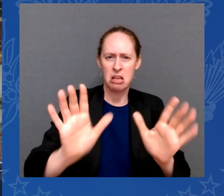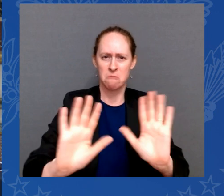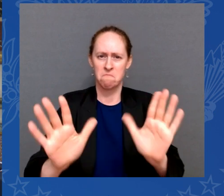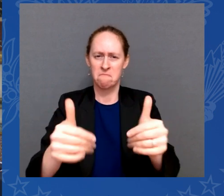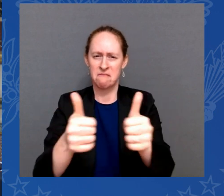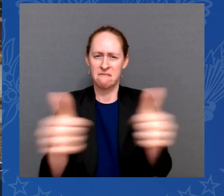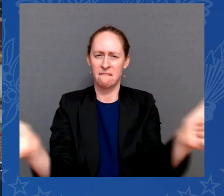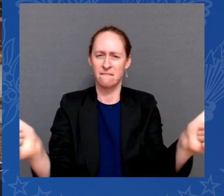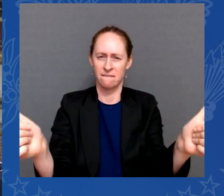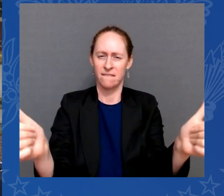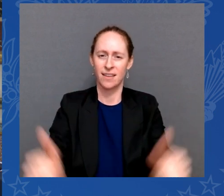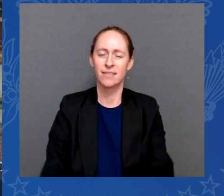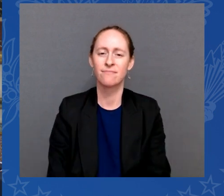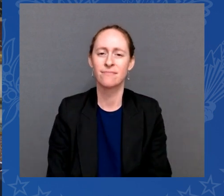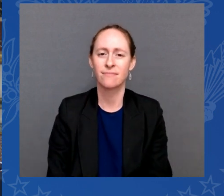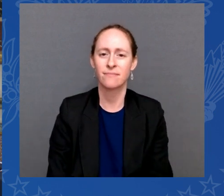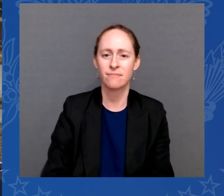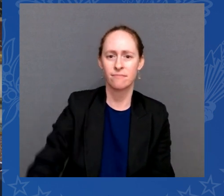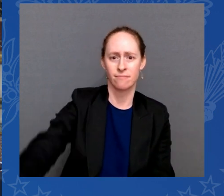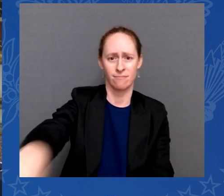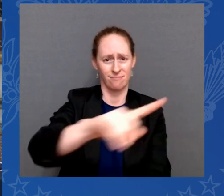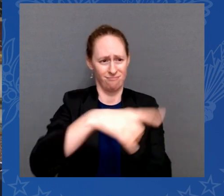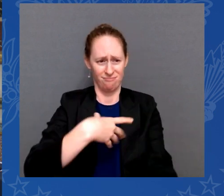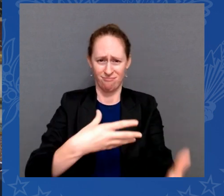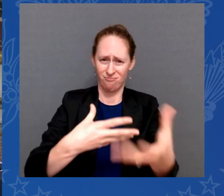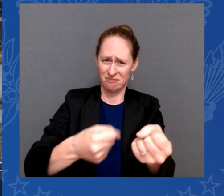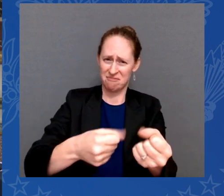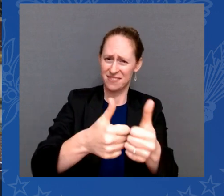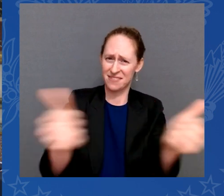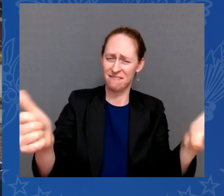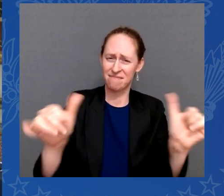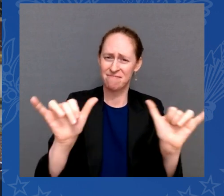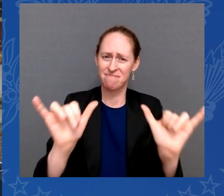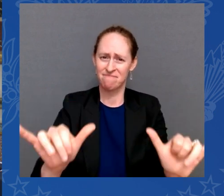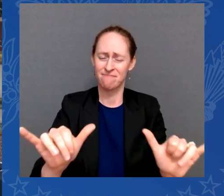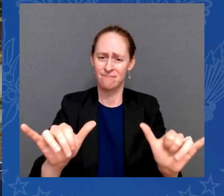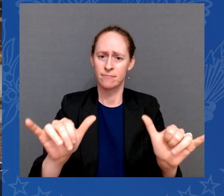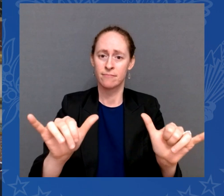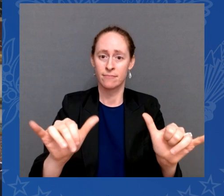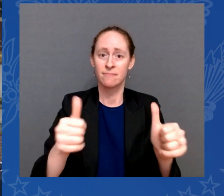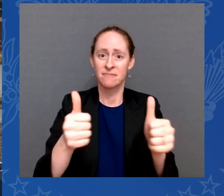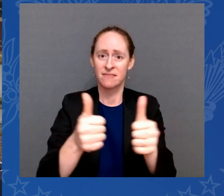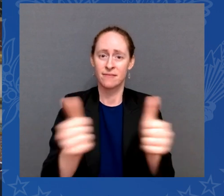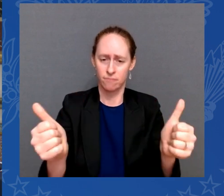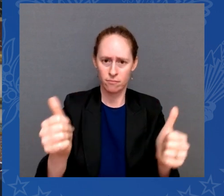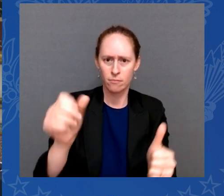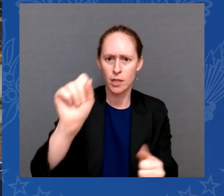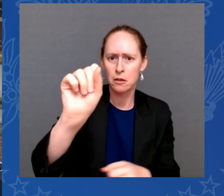if she chooses, in consultation with her faith leader, with her physician, with her loved one.